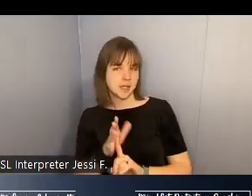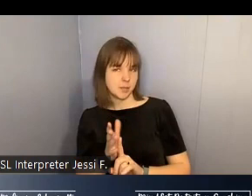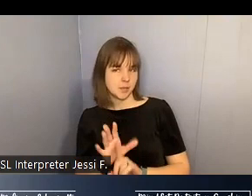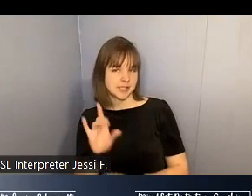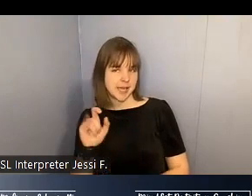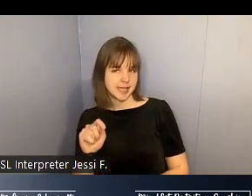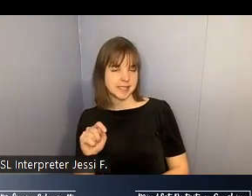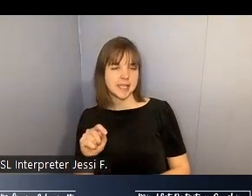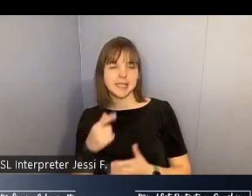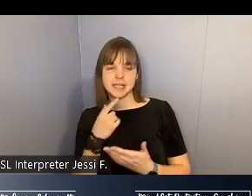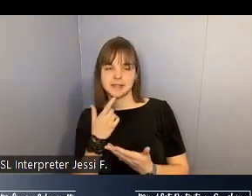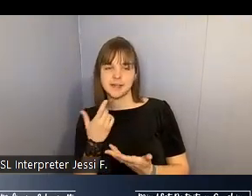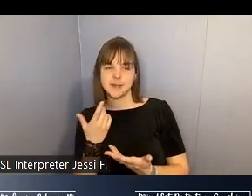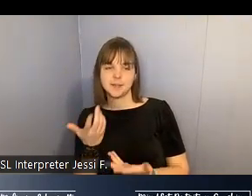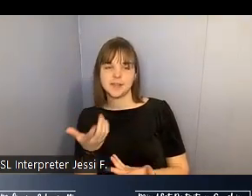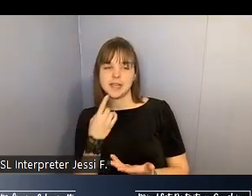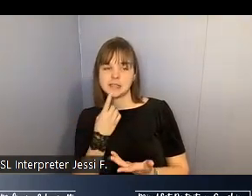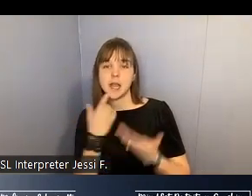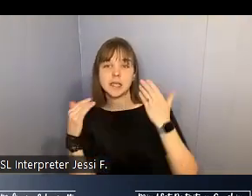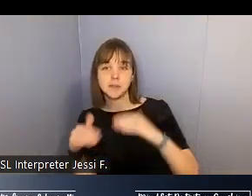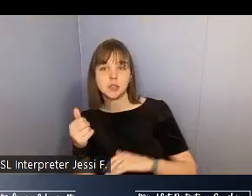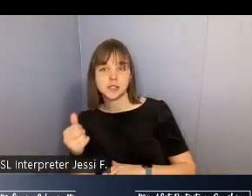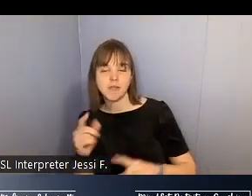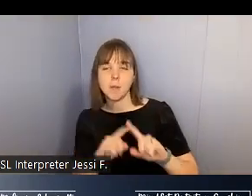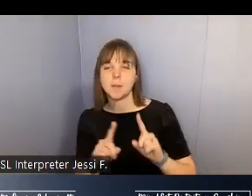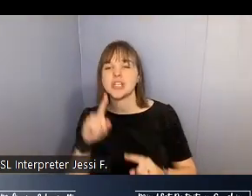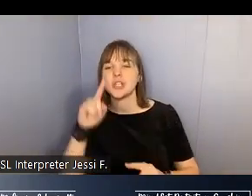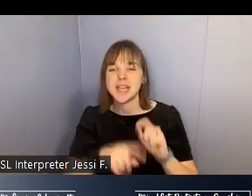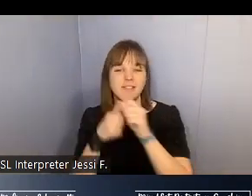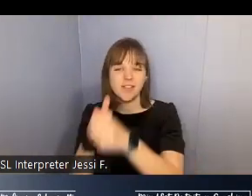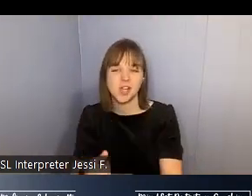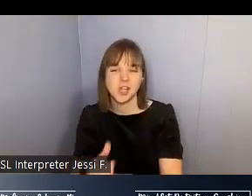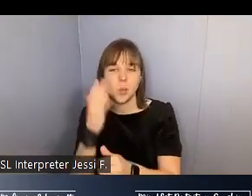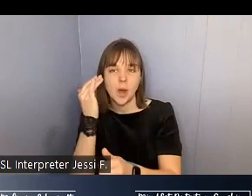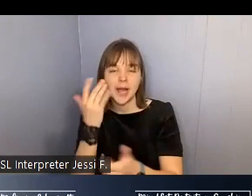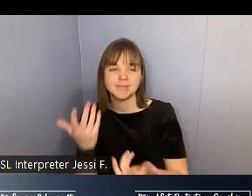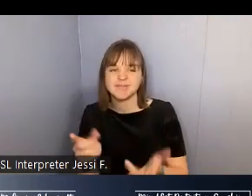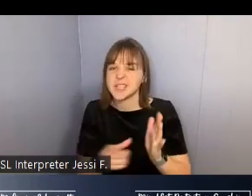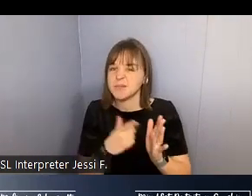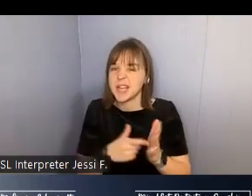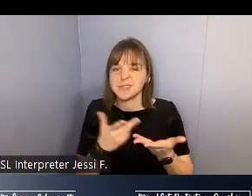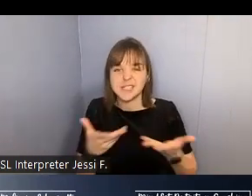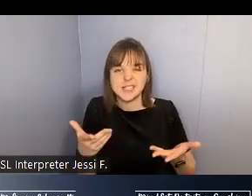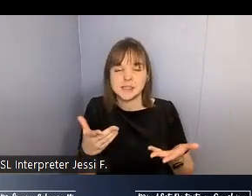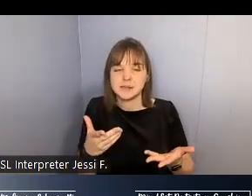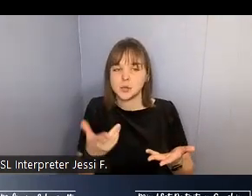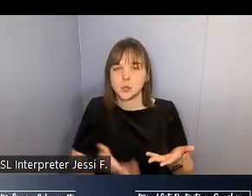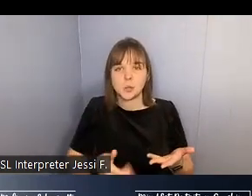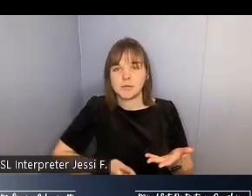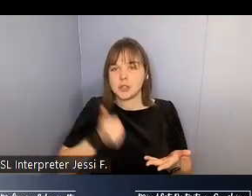So you stop doing it after a certain amount of time. Either way, there's a time limit. And we know when there's a time limit, it doesn't work. So you do a 30-day challenge.